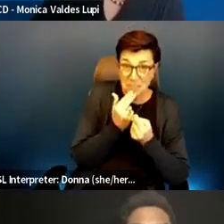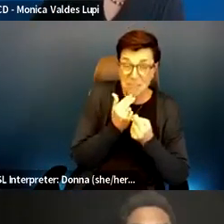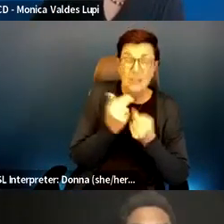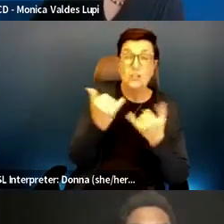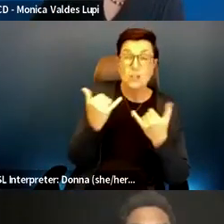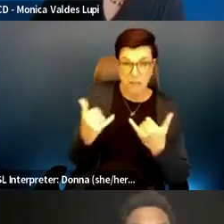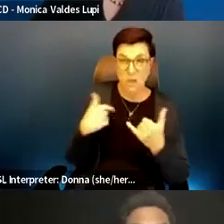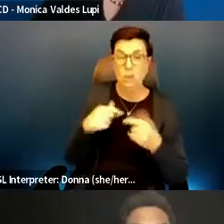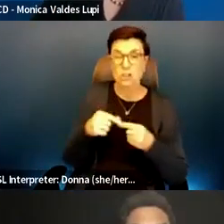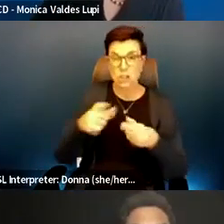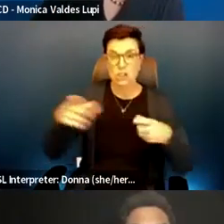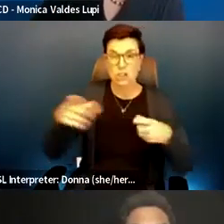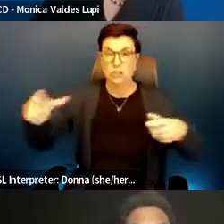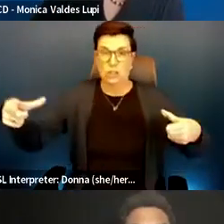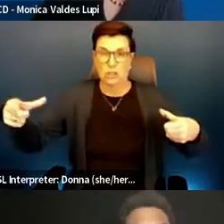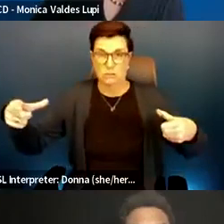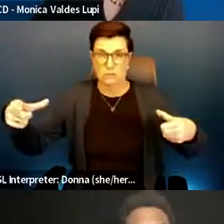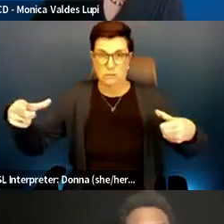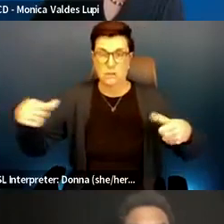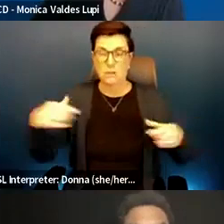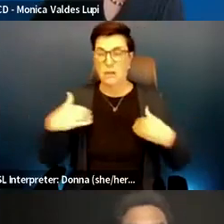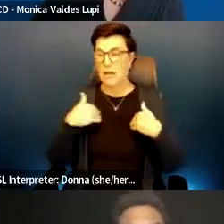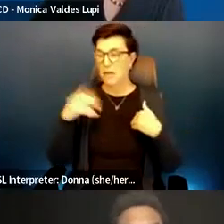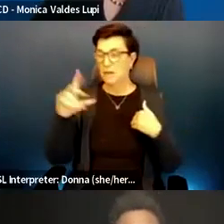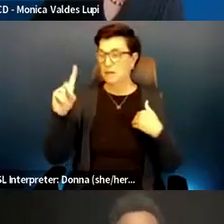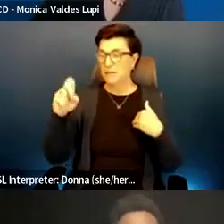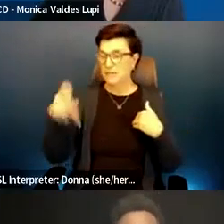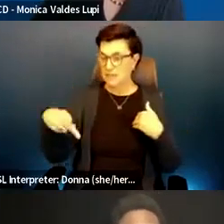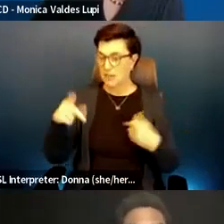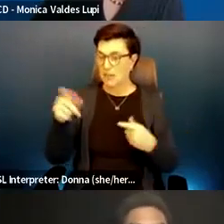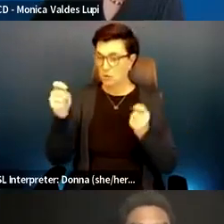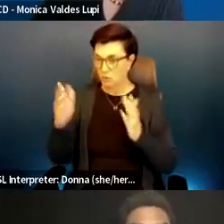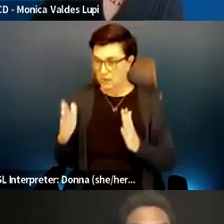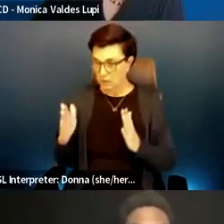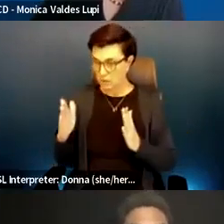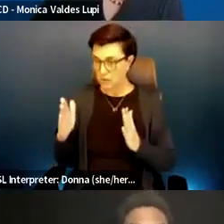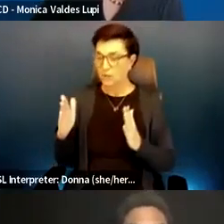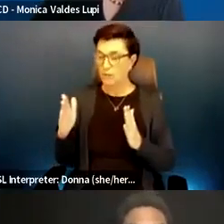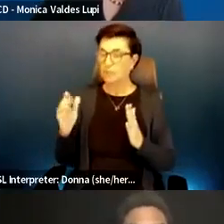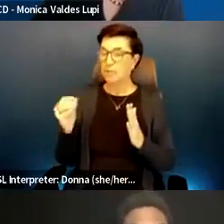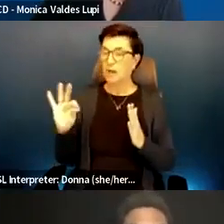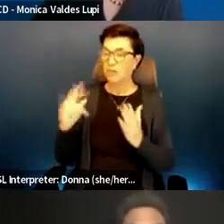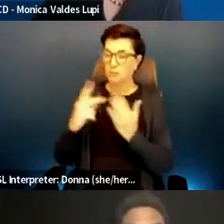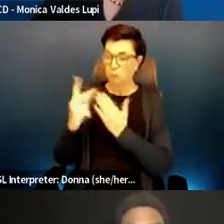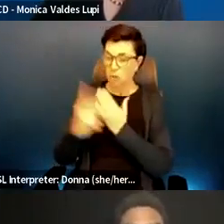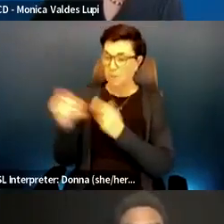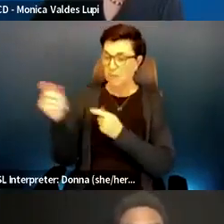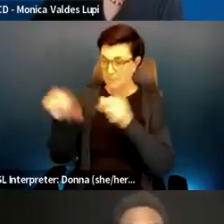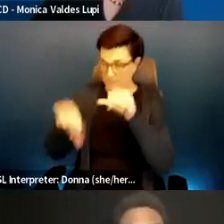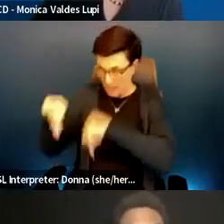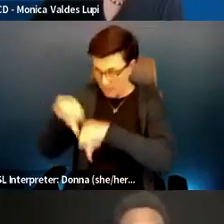So I have Deputy Director of Program and Science, so that'll be Dr. Houry.